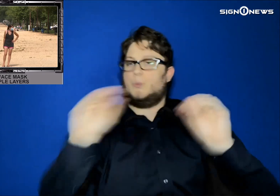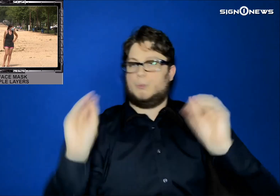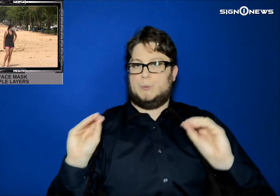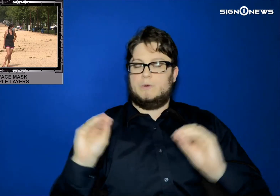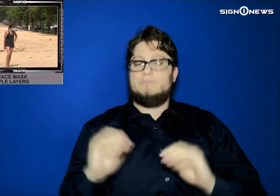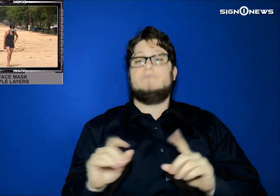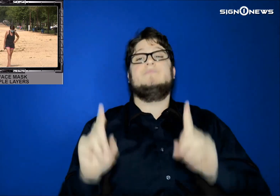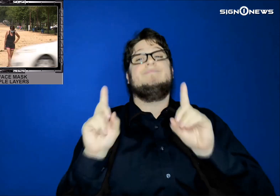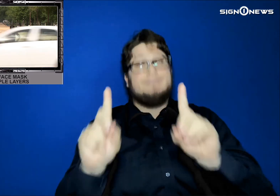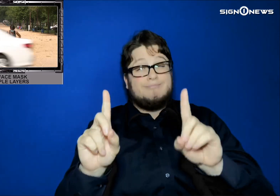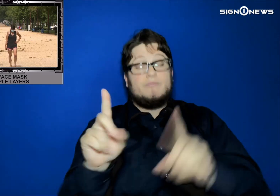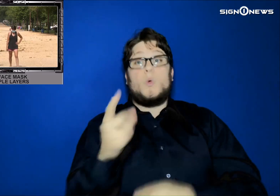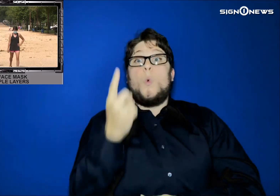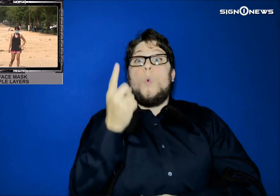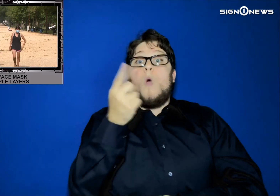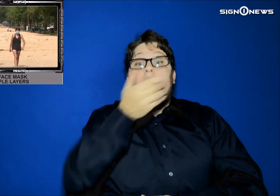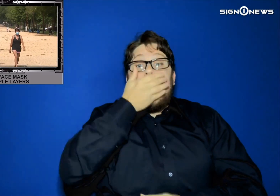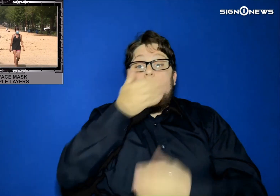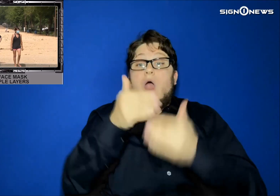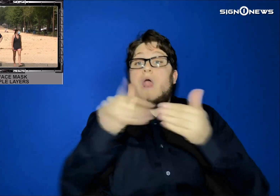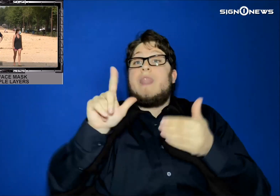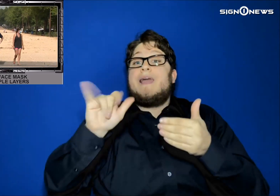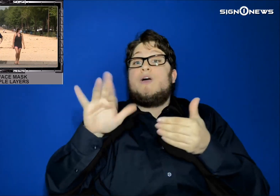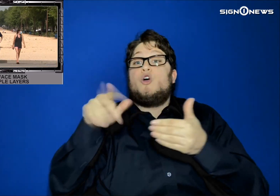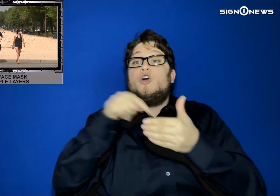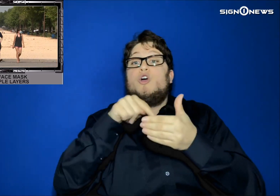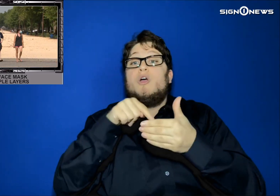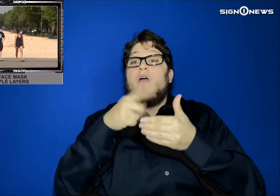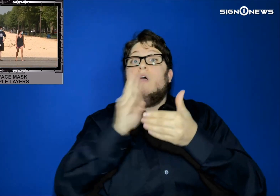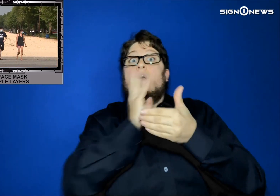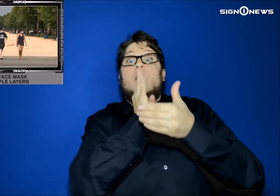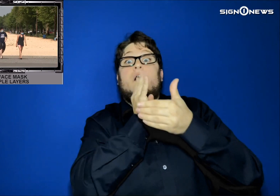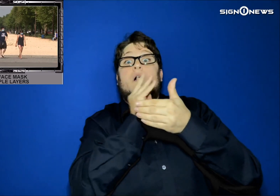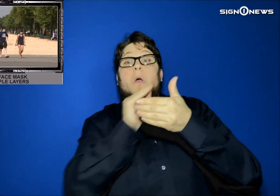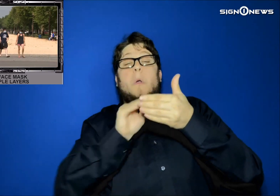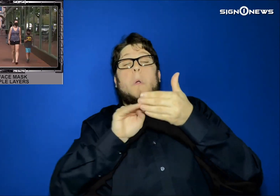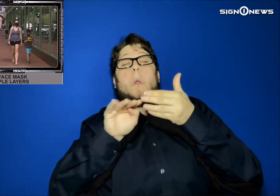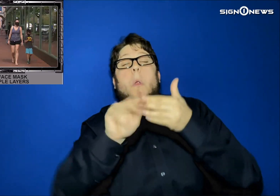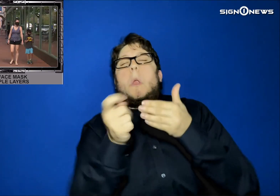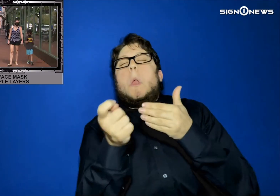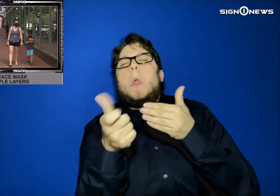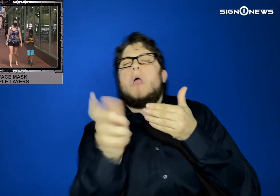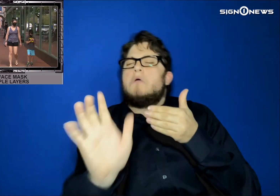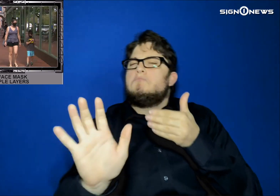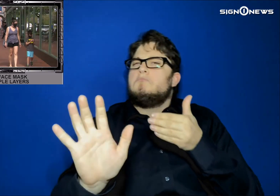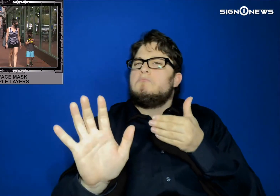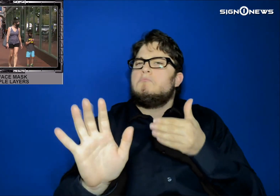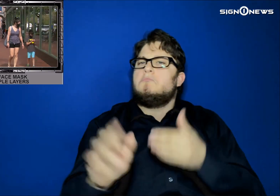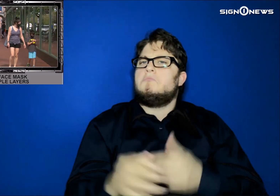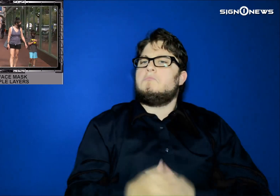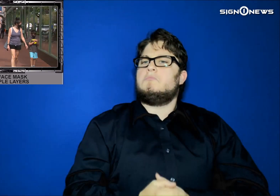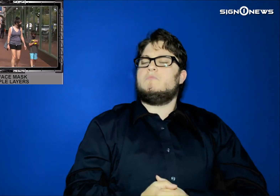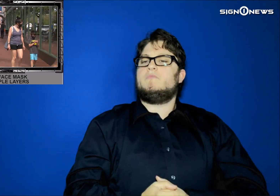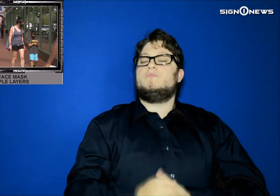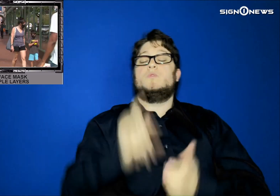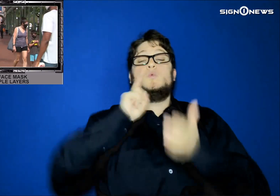airborne droplets dispersal, although even a single layer cloth reduced droplet spread from speaking.